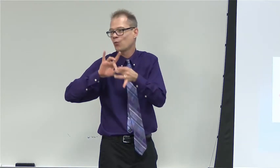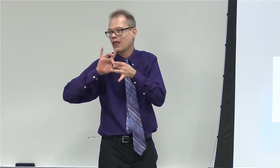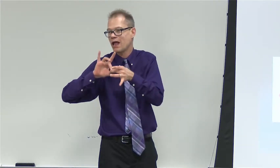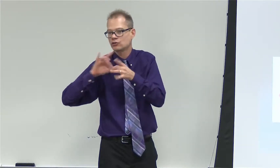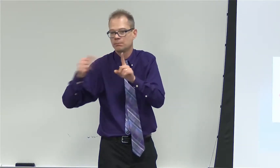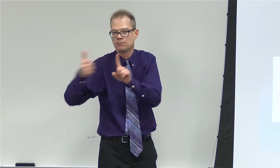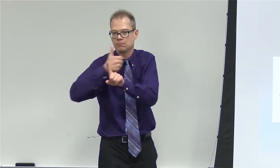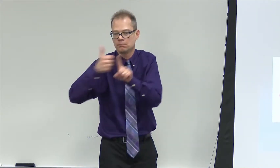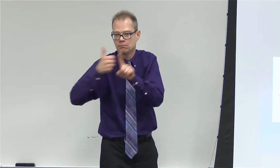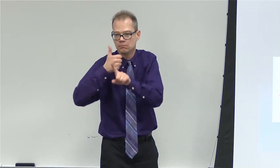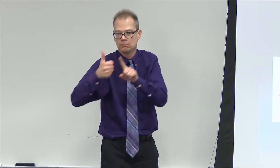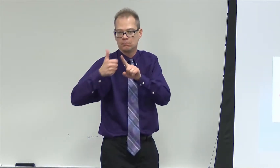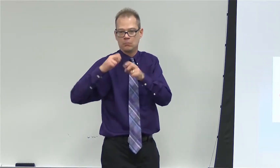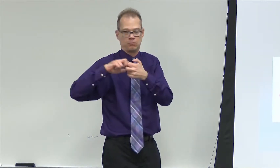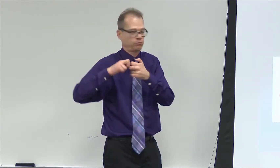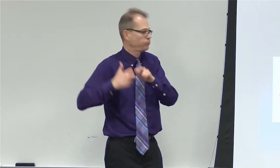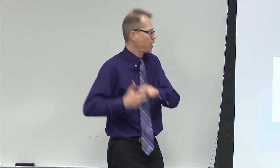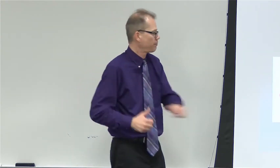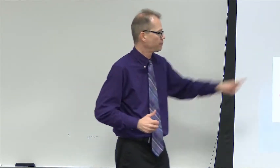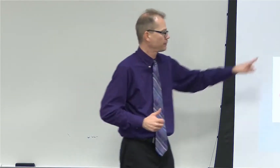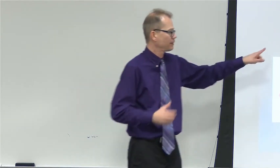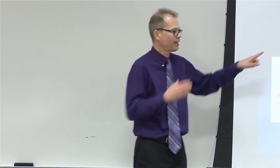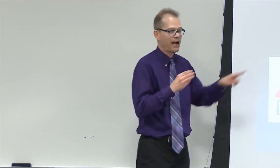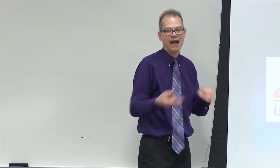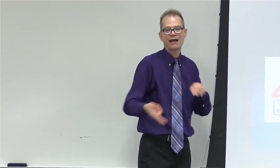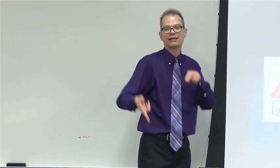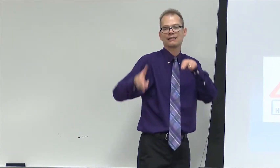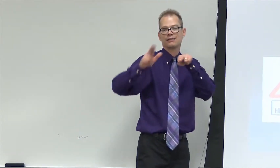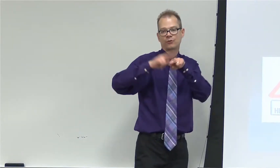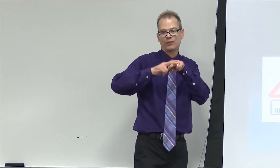which is Intimate Partner Violence,